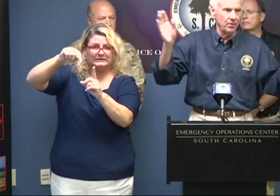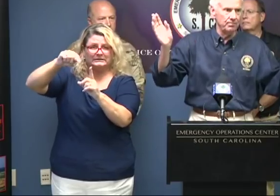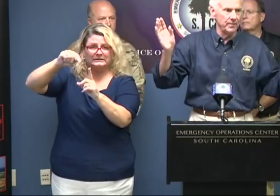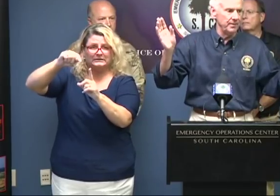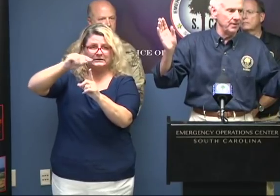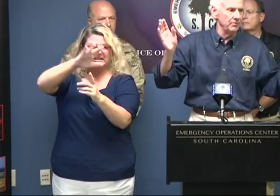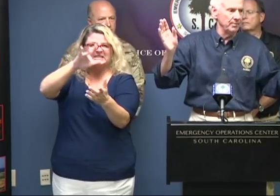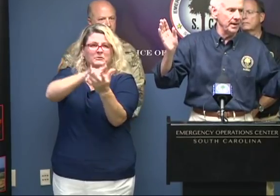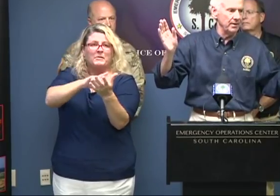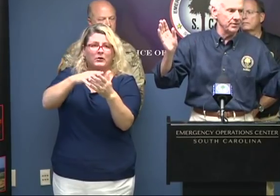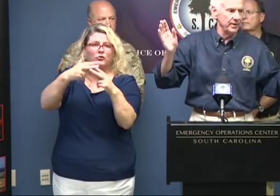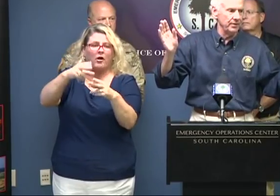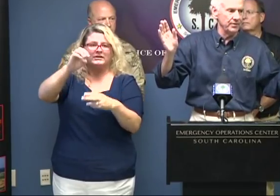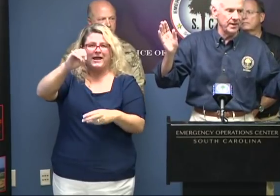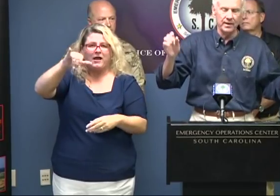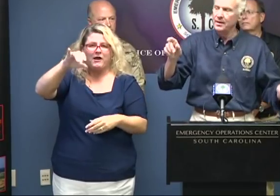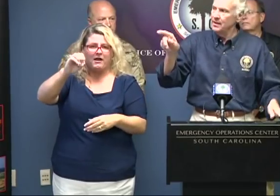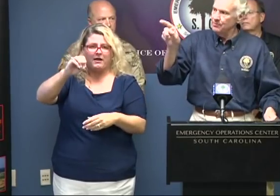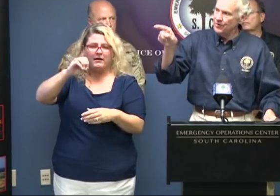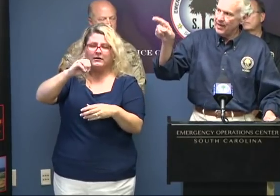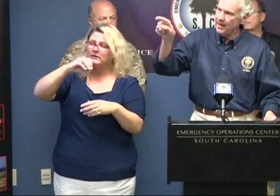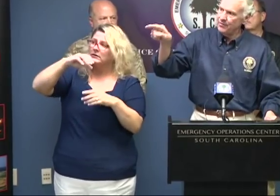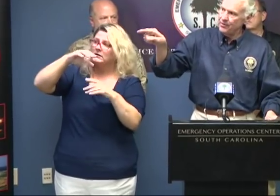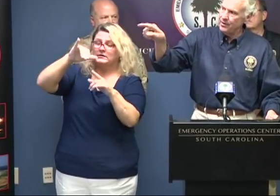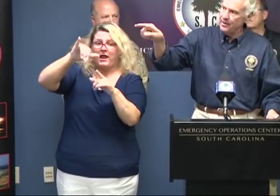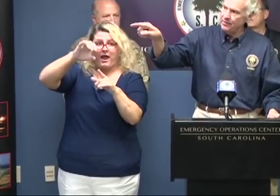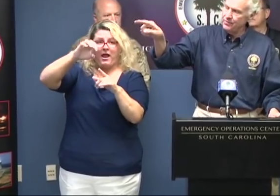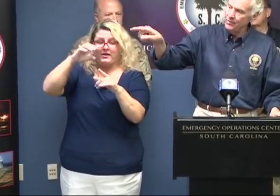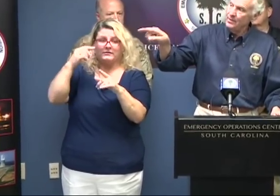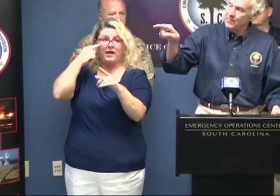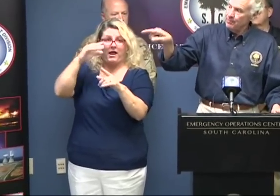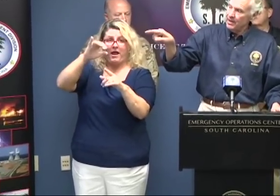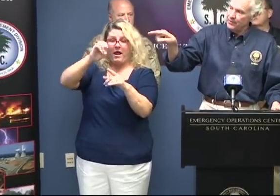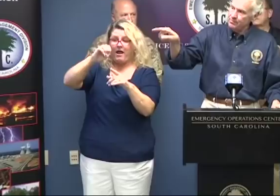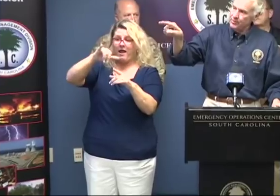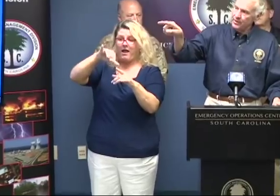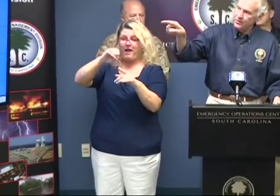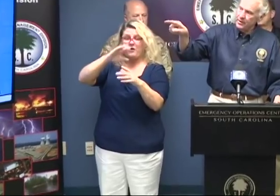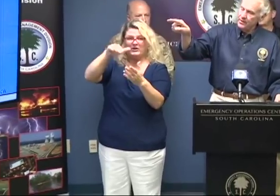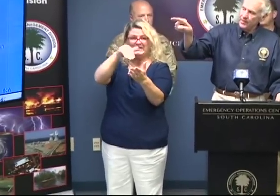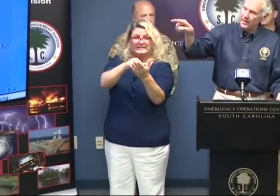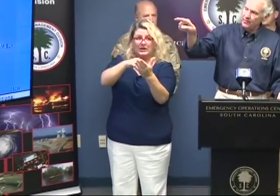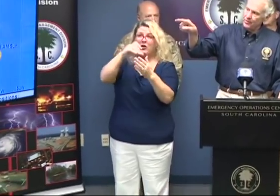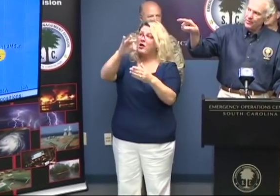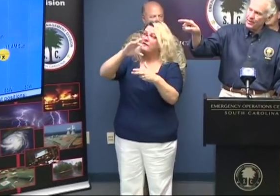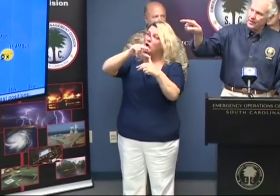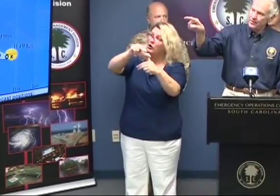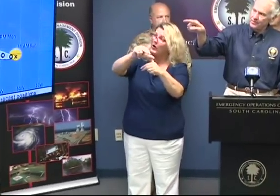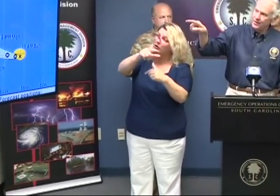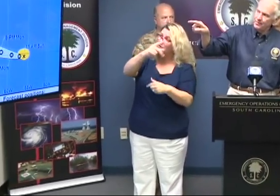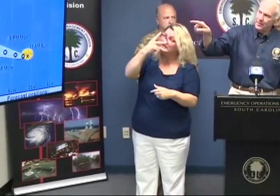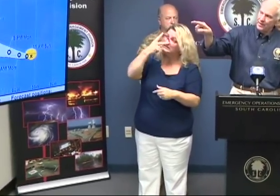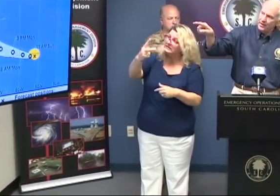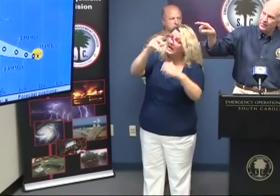That'll go maybe 100 miles on either side. But the eye of the hurricane, so by this prediction here, the eye of the hurricane could come in down